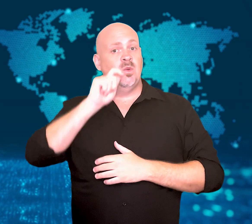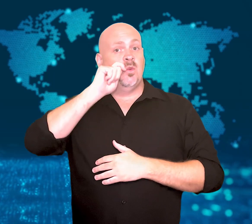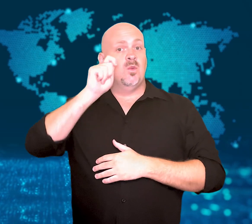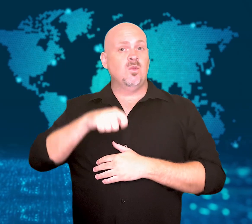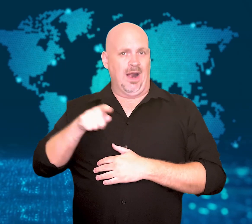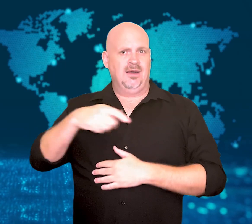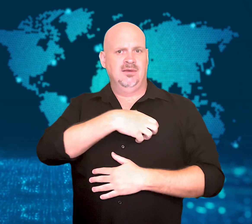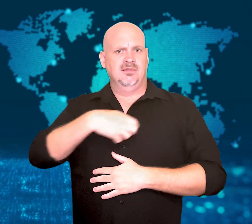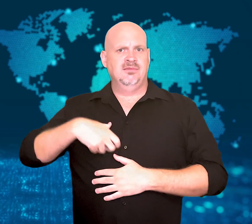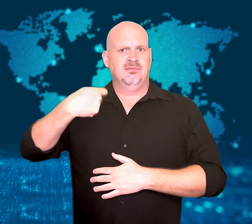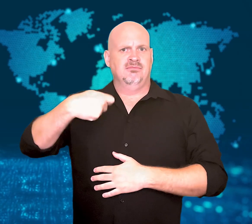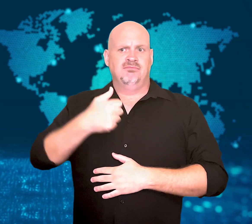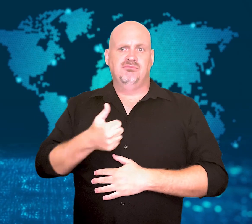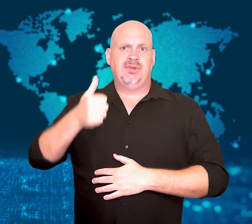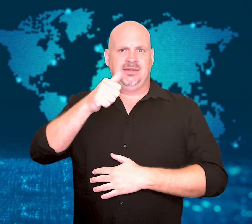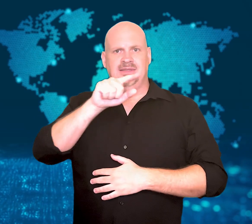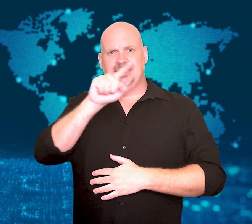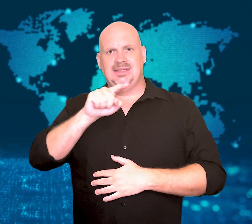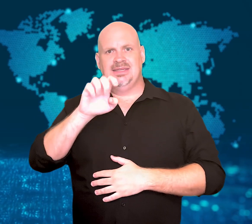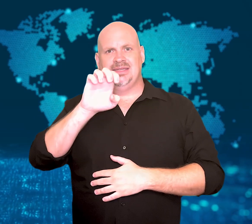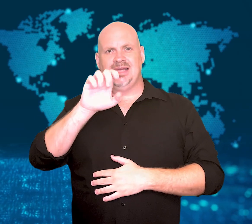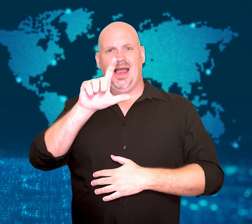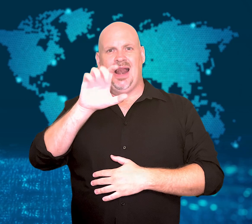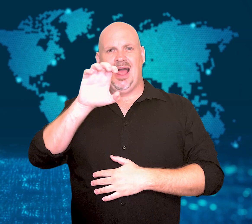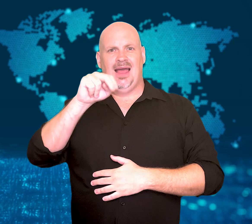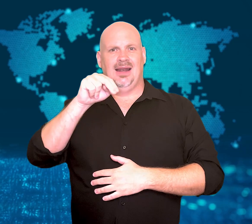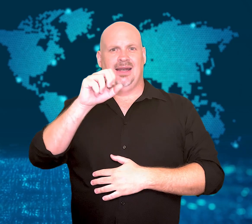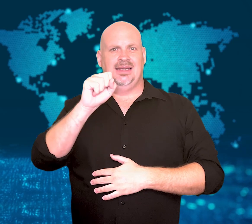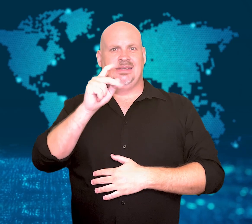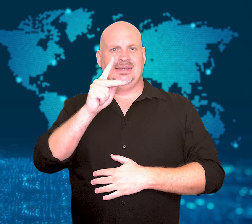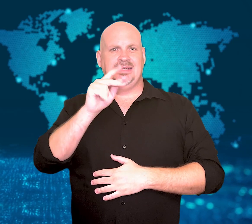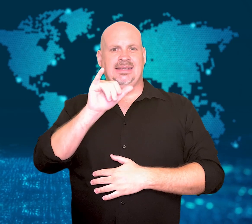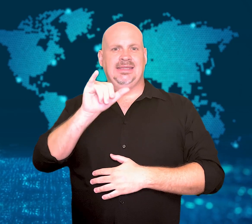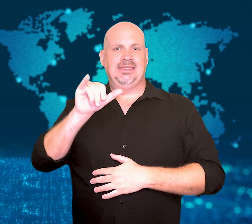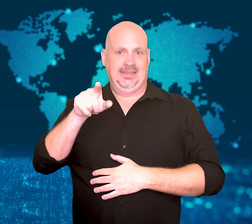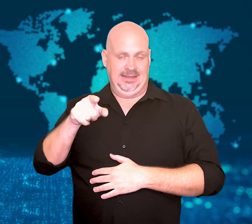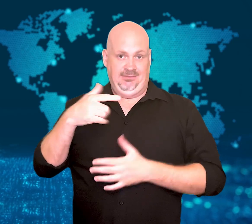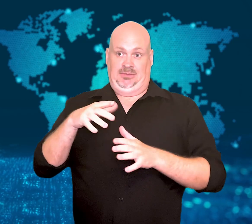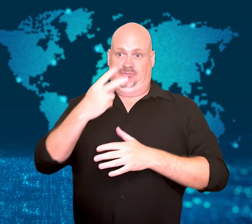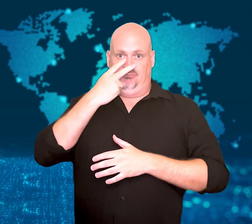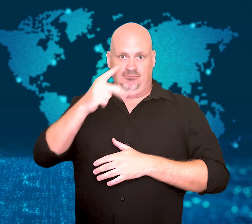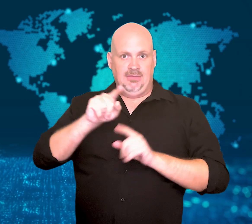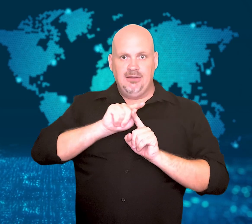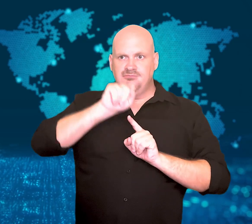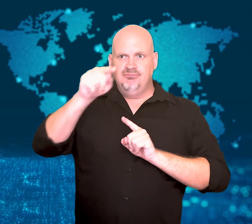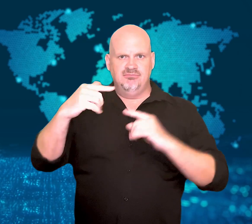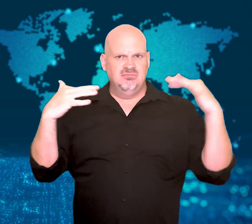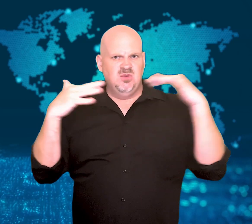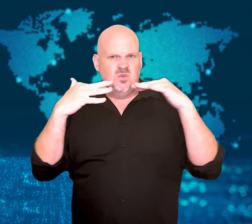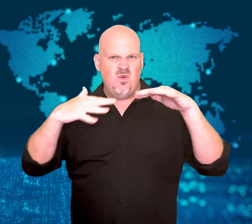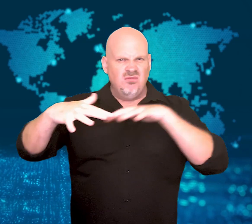to capture all of Ukraine's industrial Donbas region.